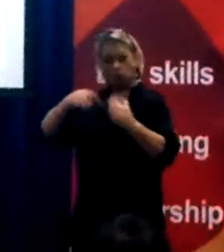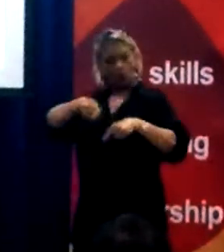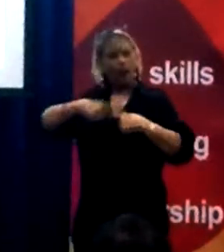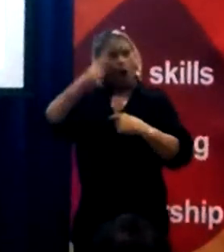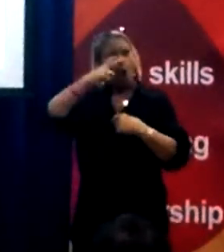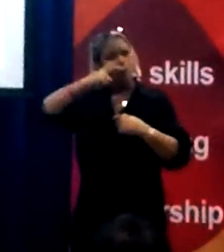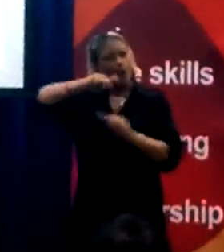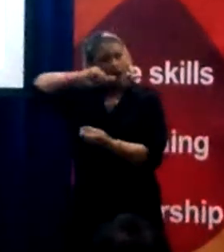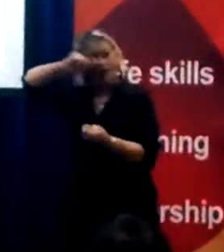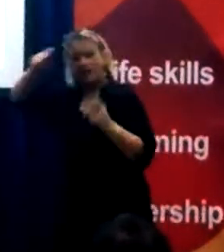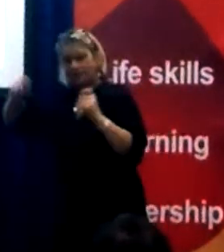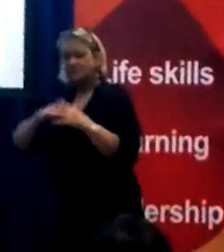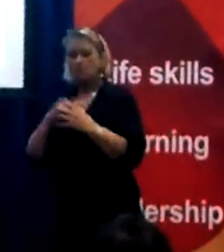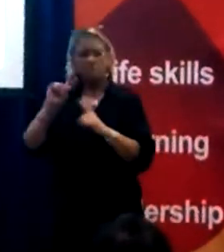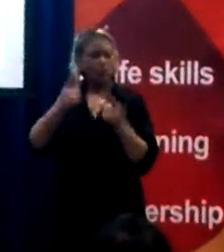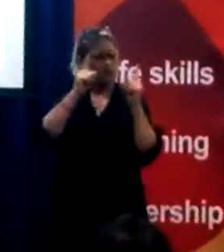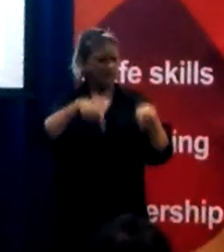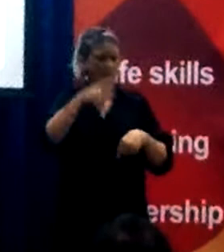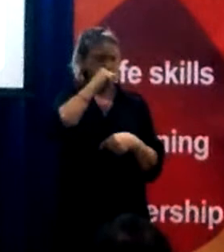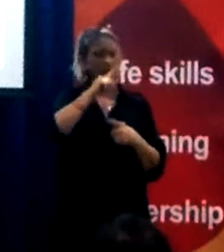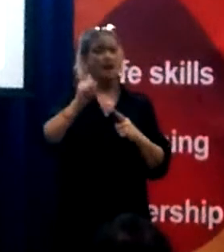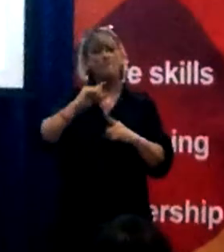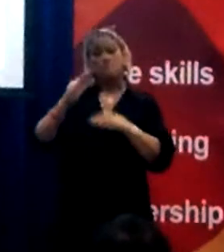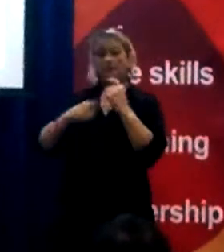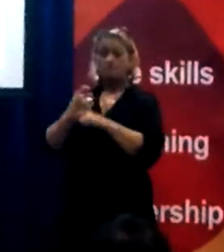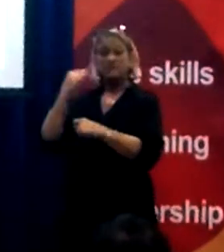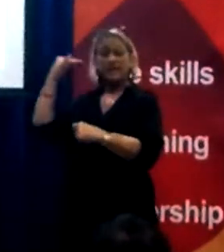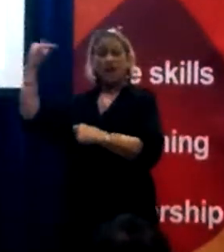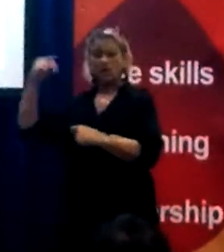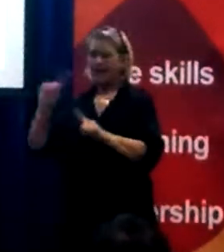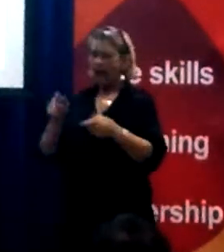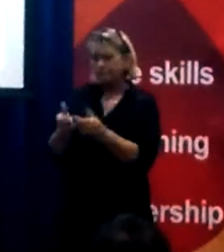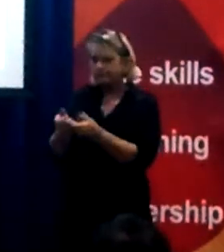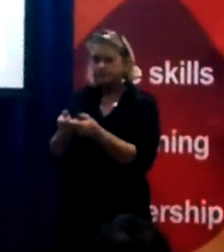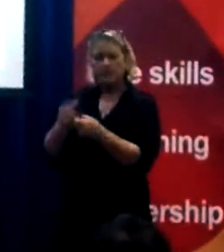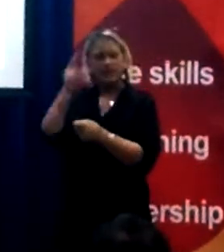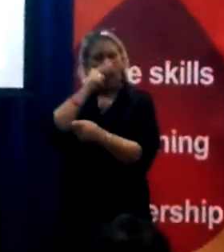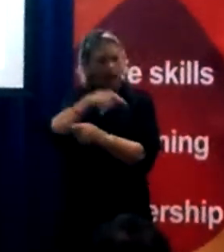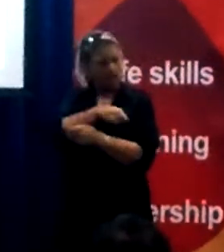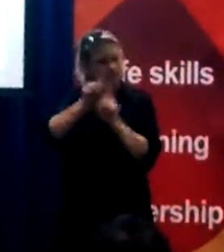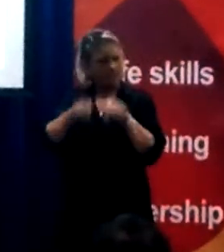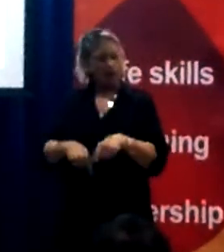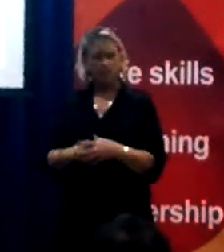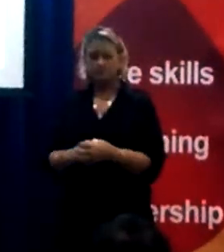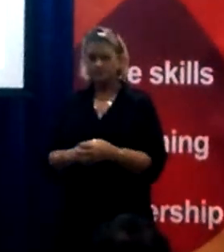is societal pressures on young people. Kids were accessing social media at a much younger age.